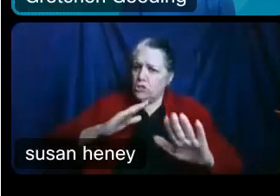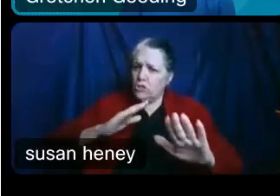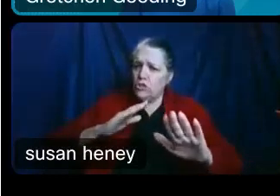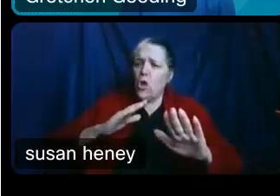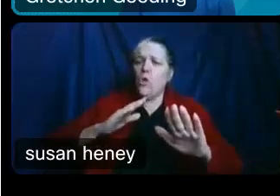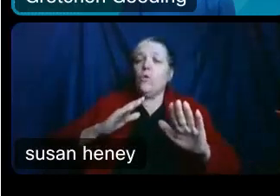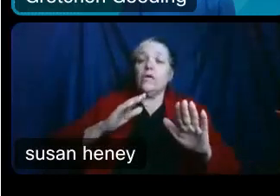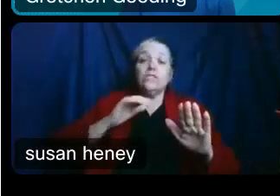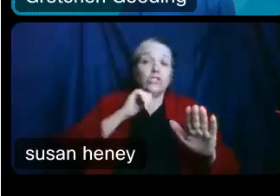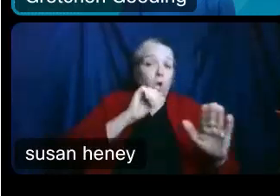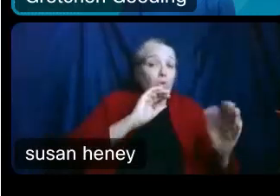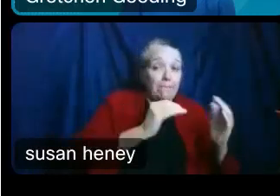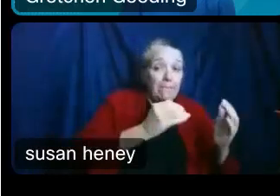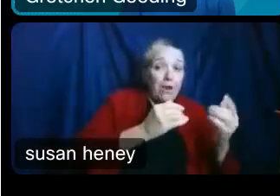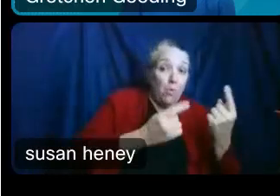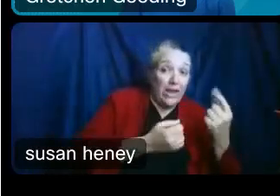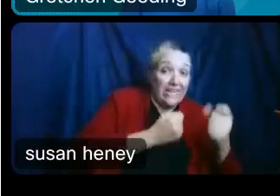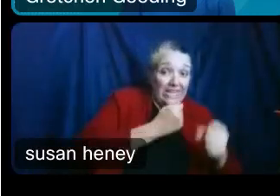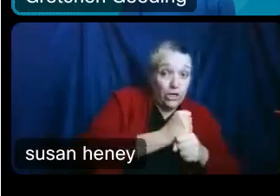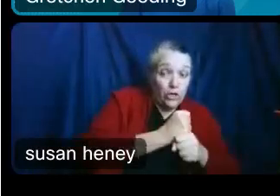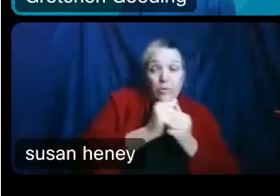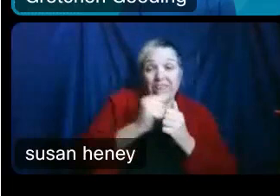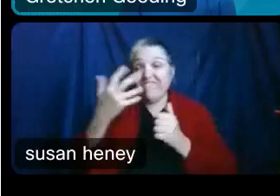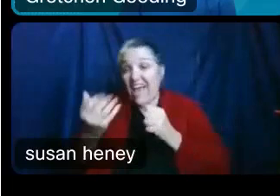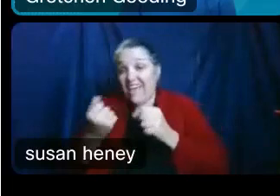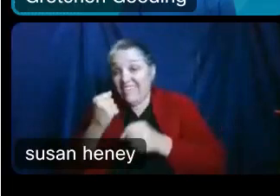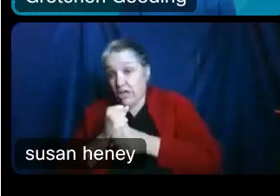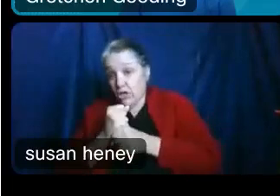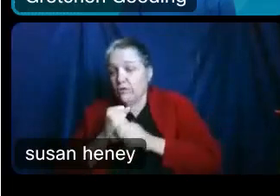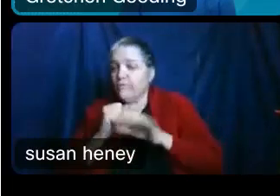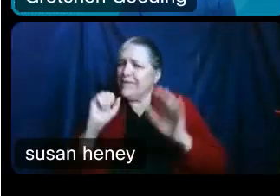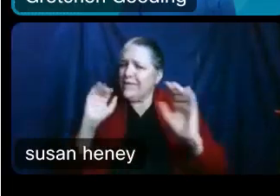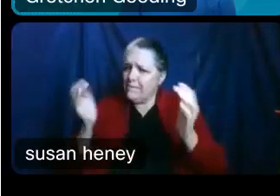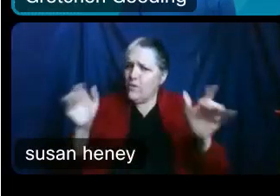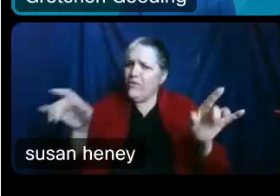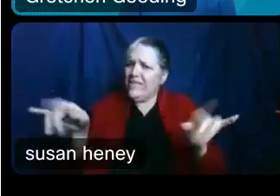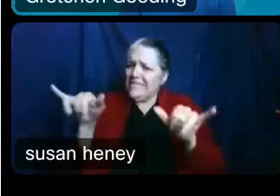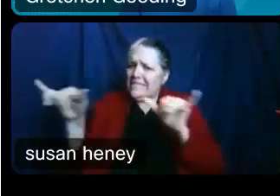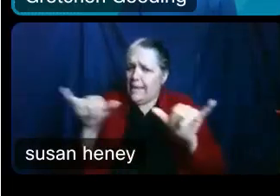with other 5-year non-overlapping data. Please do not compare one-year estimates with 5-year